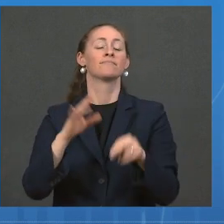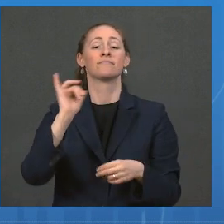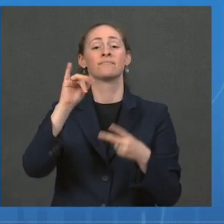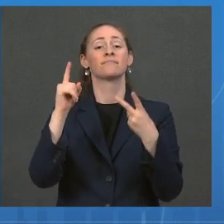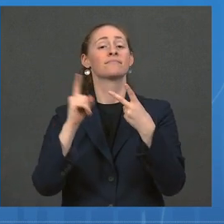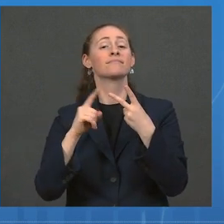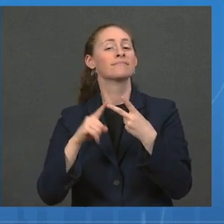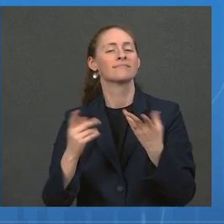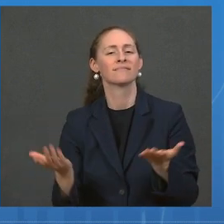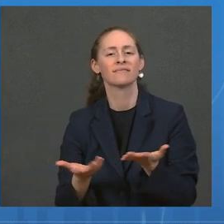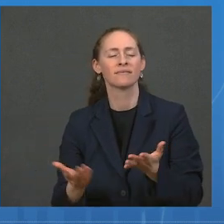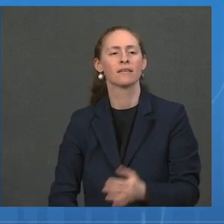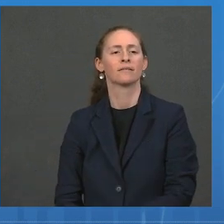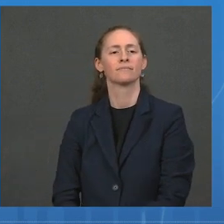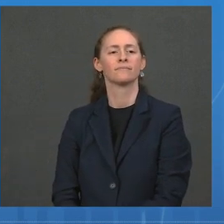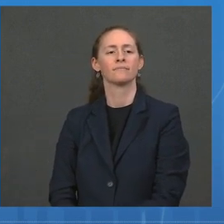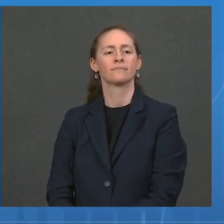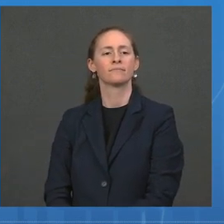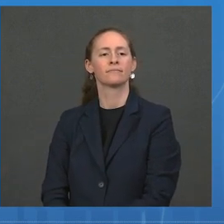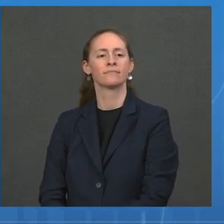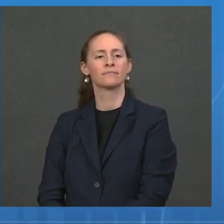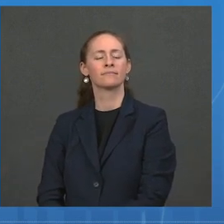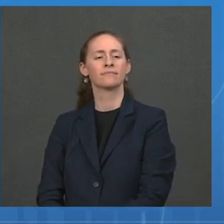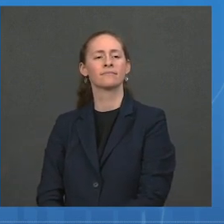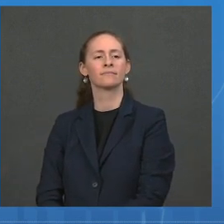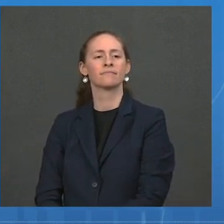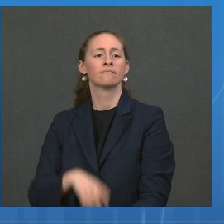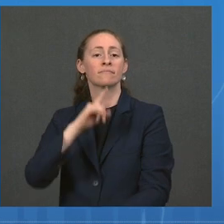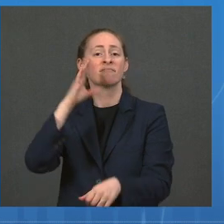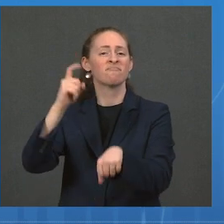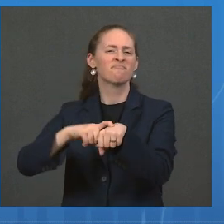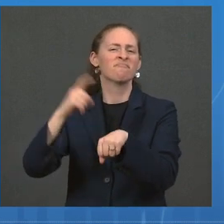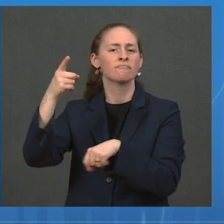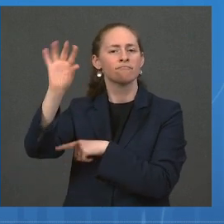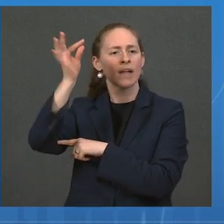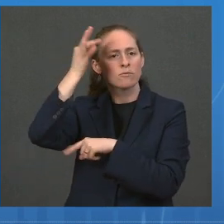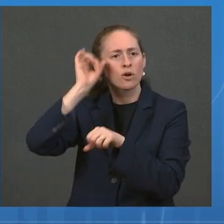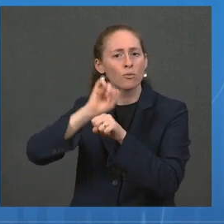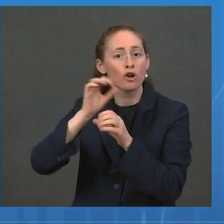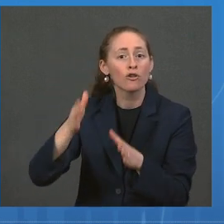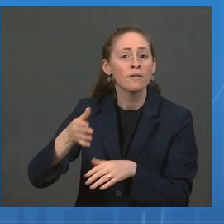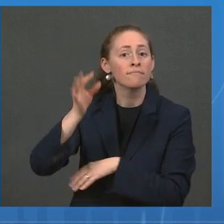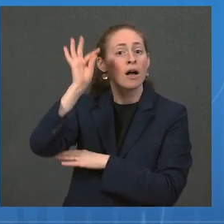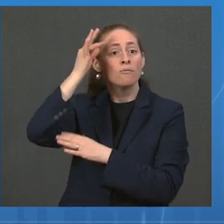Point number two is: The deadline for federal workers and federal contractors is more than a month away.